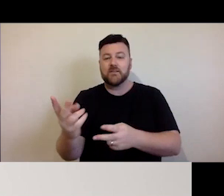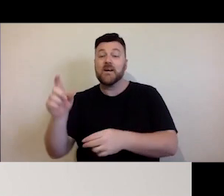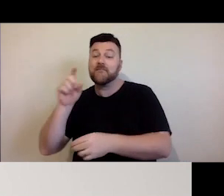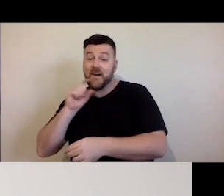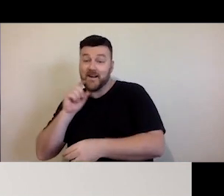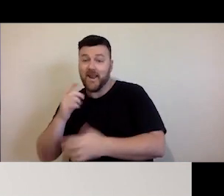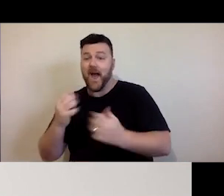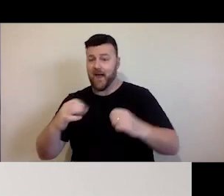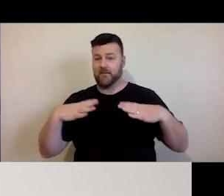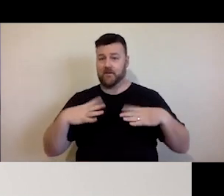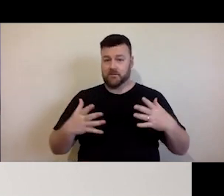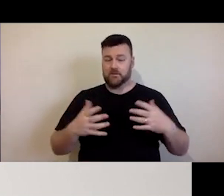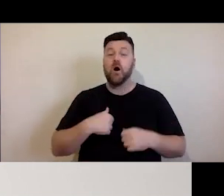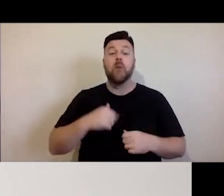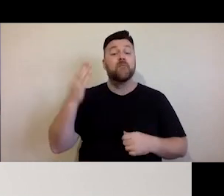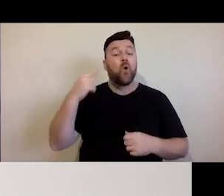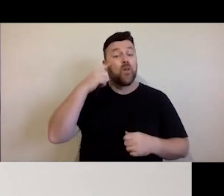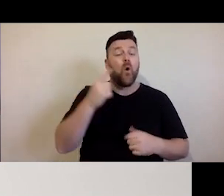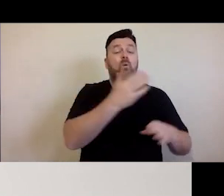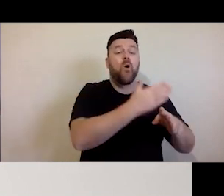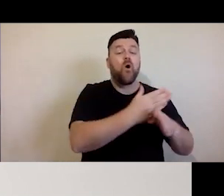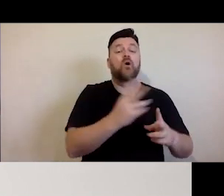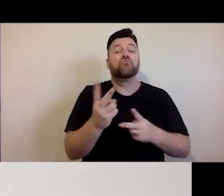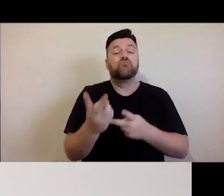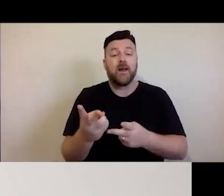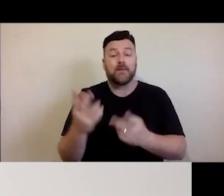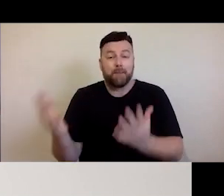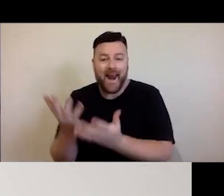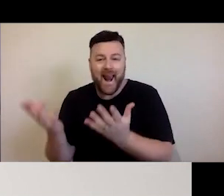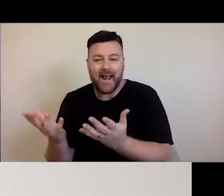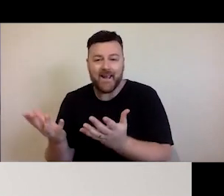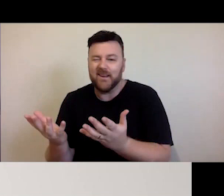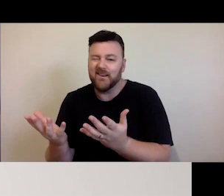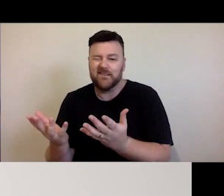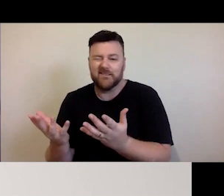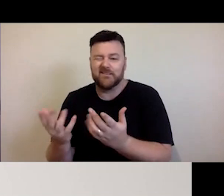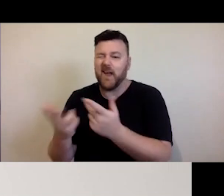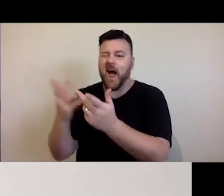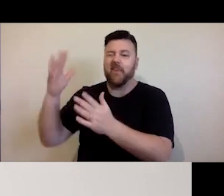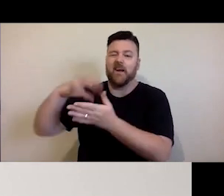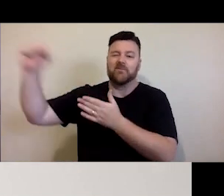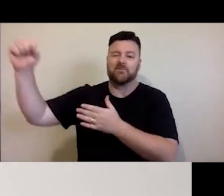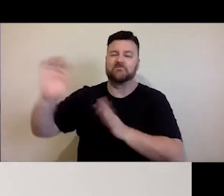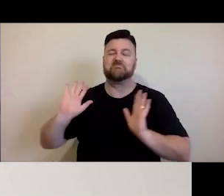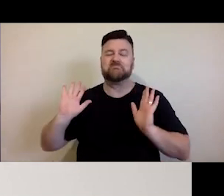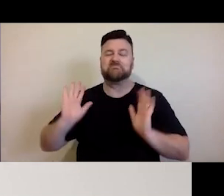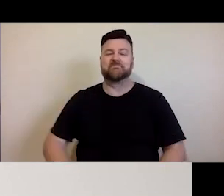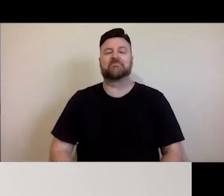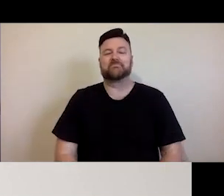use work, rest, and play, but that's already been used by someone else. So I left that.